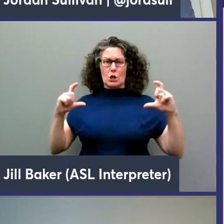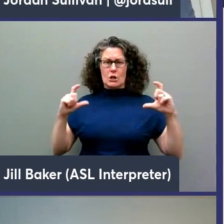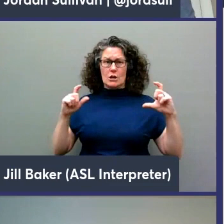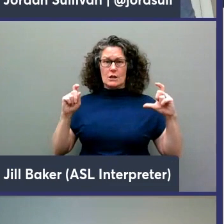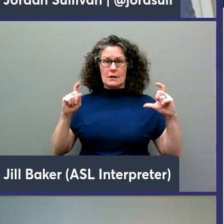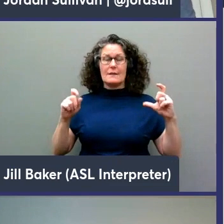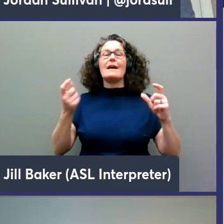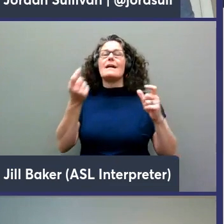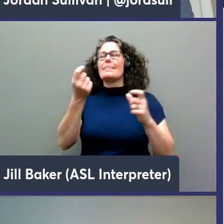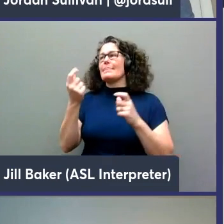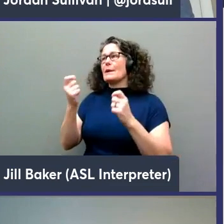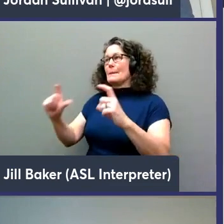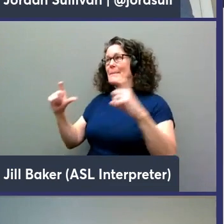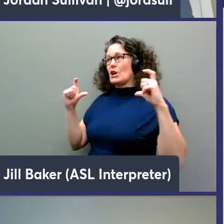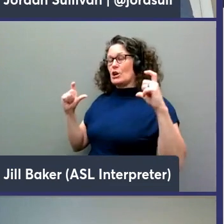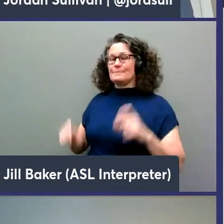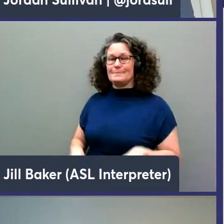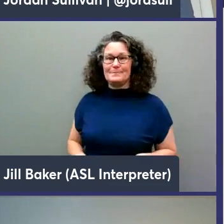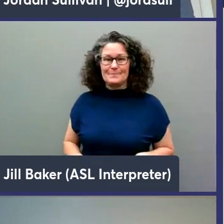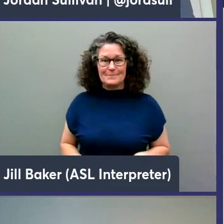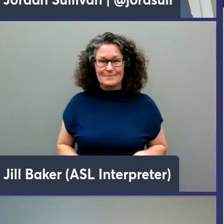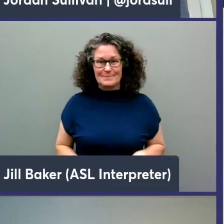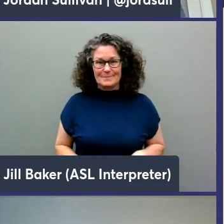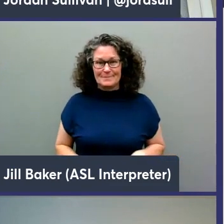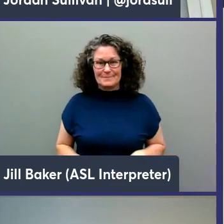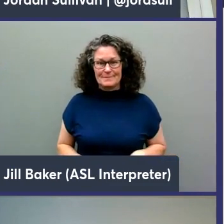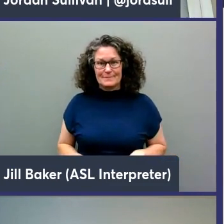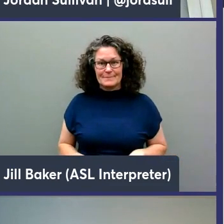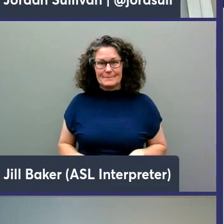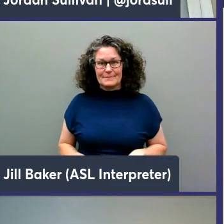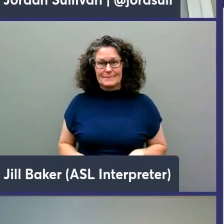A little bit bigger. - Little bit, yeah. Let's do that. How's that?